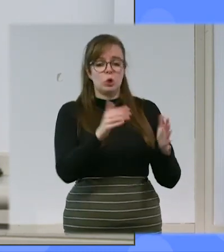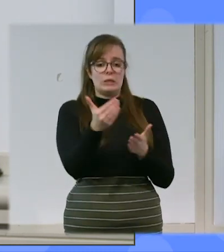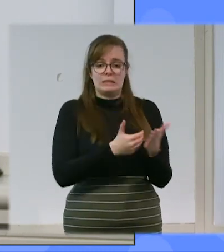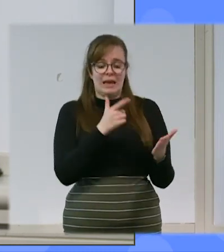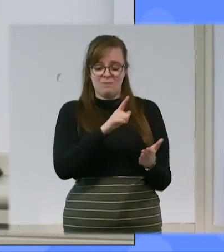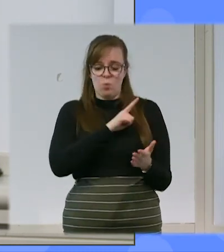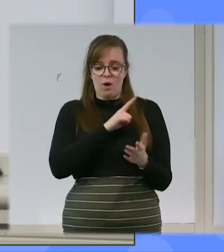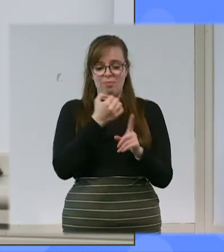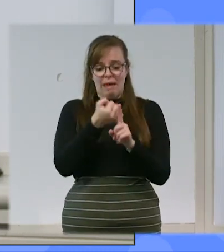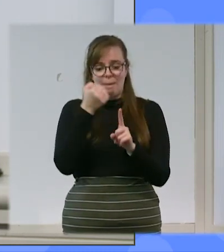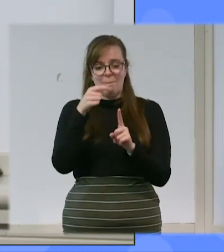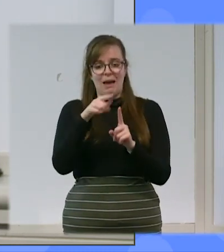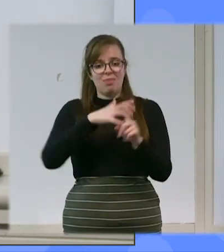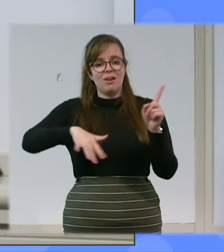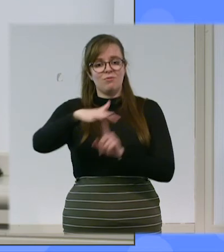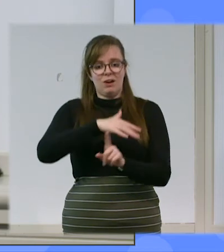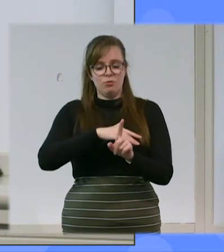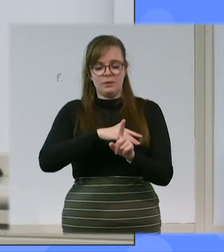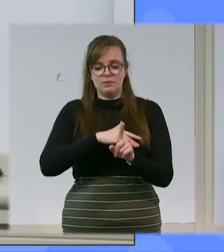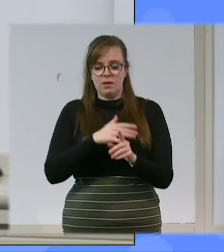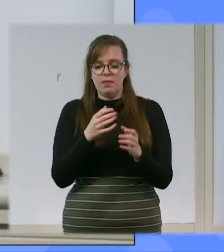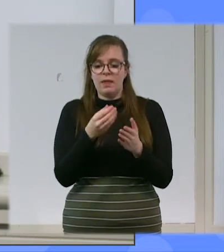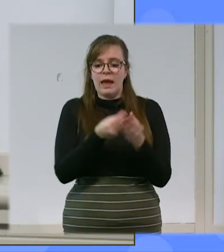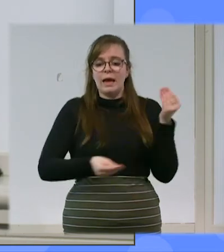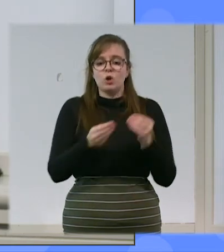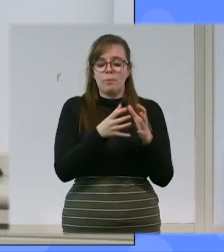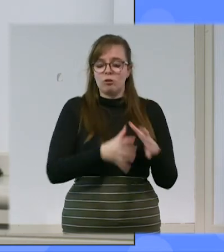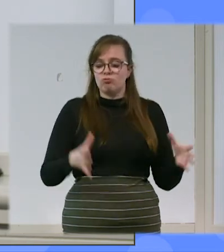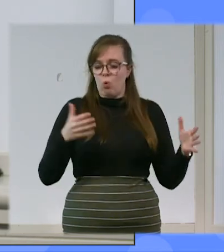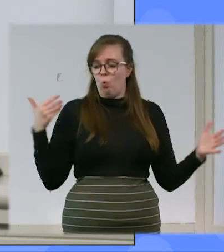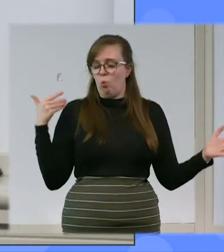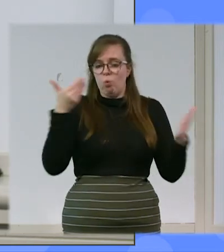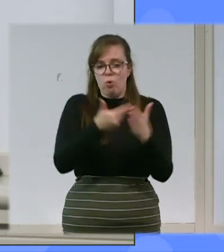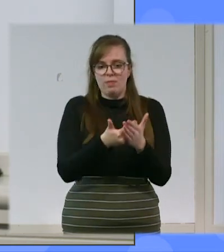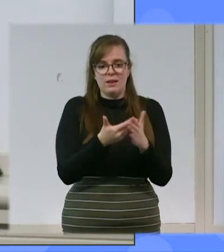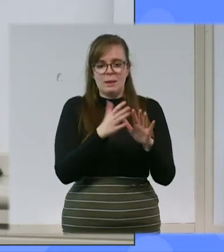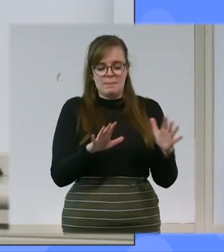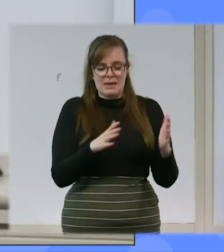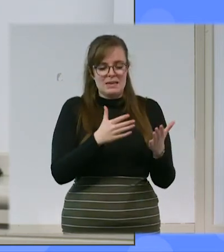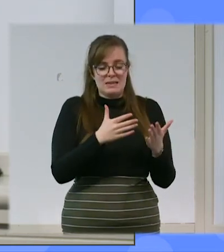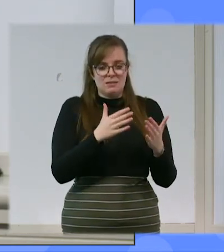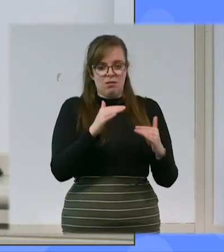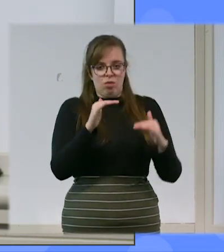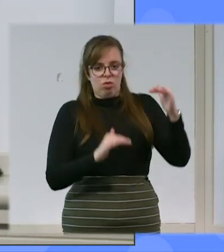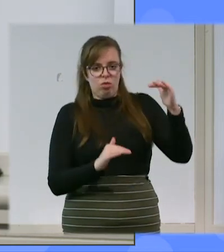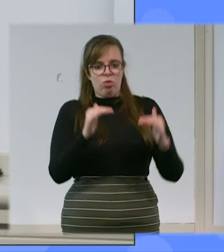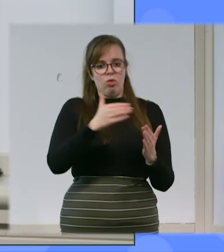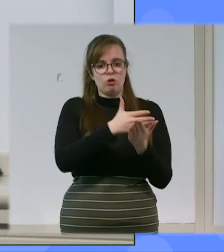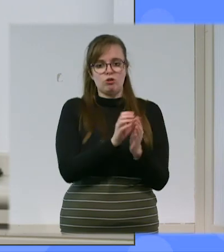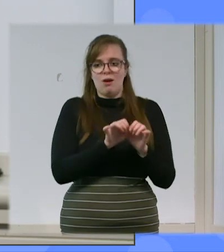environment the economic growth that we've had over the last few decades decades has been unevenly shared and I know that you've seen that map of the